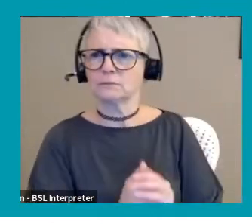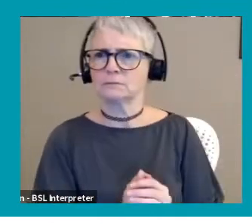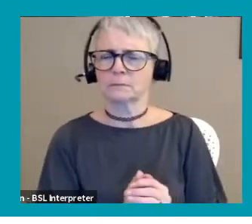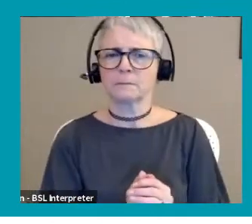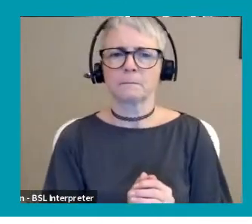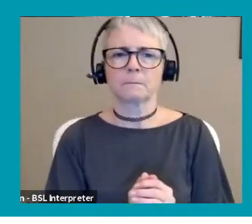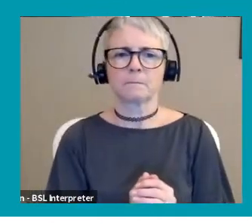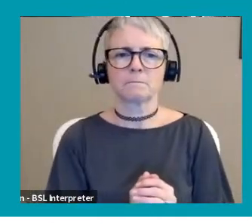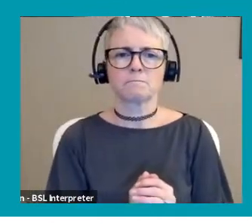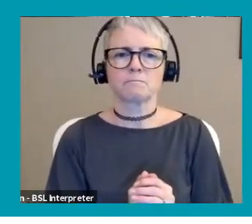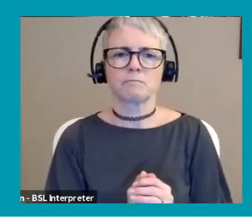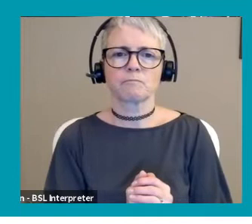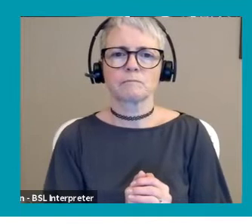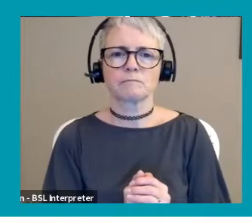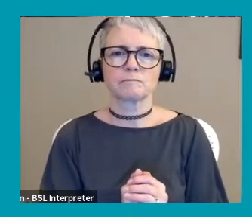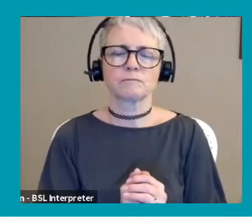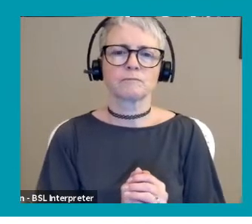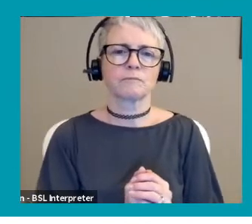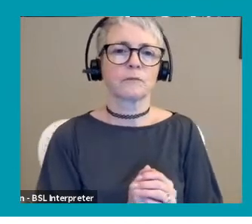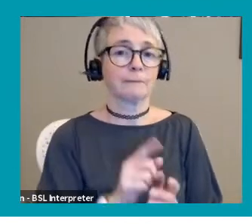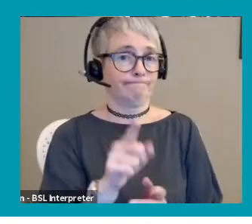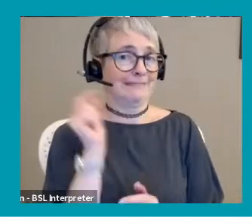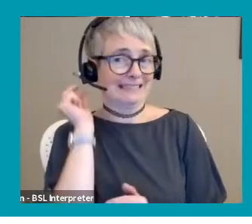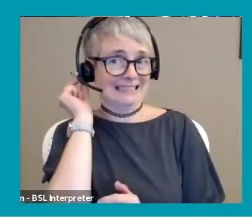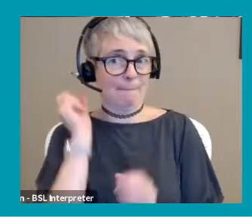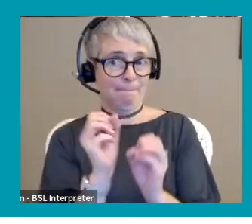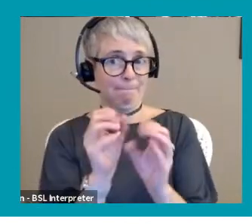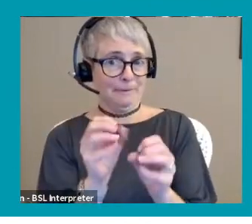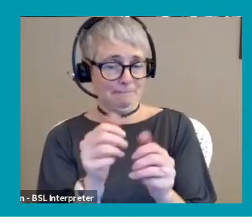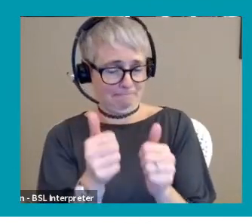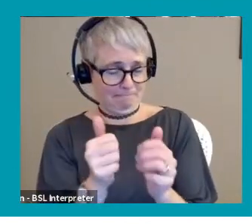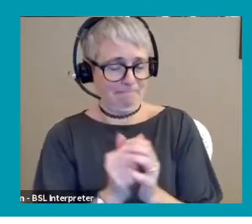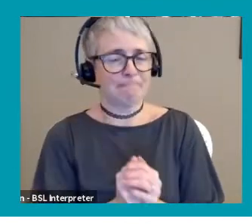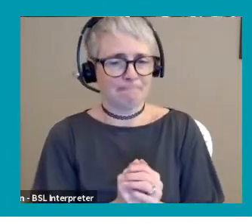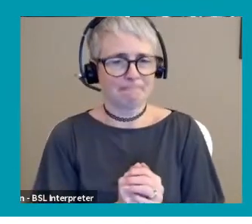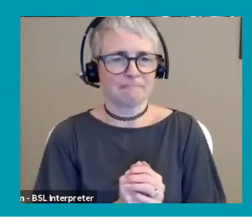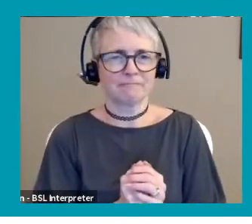So here's just some top tips to help you identify if your values align to the employer's values.